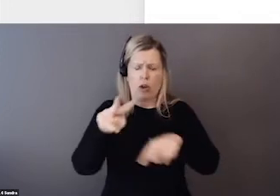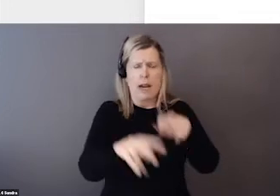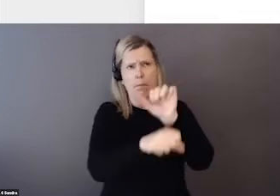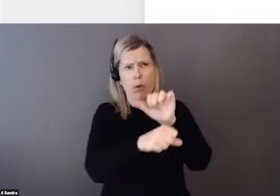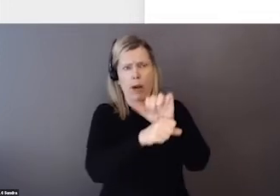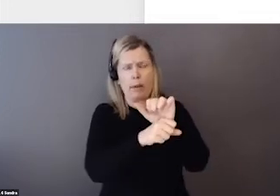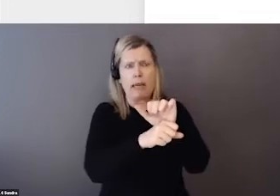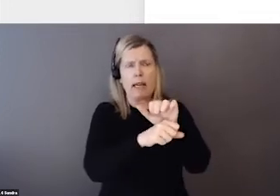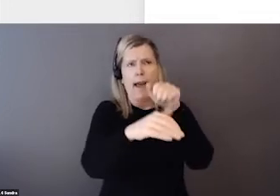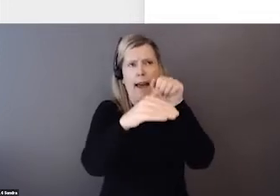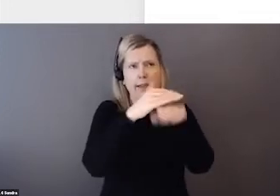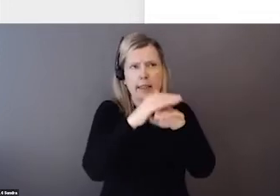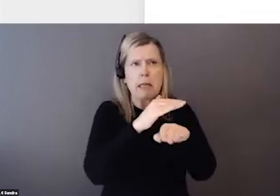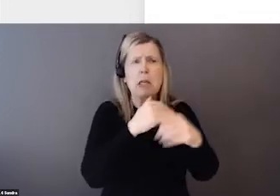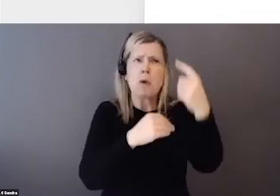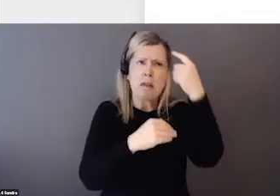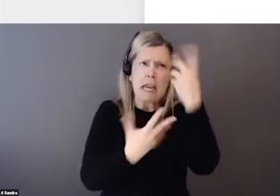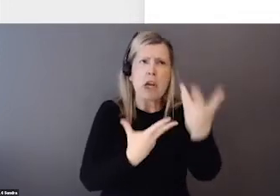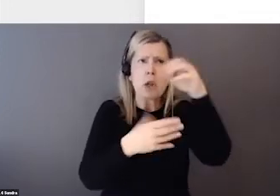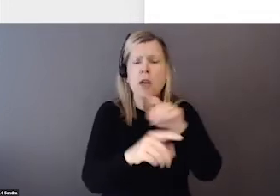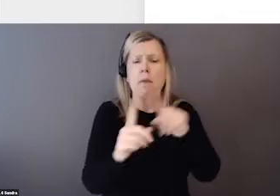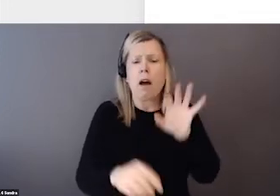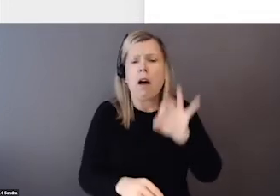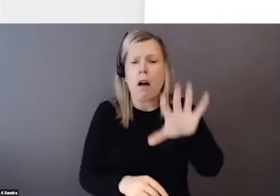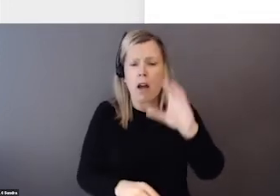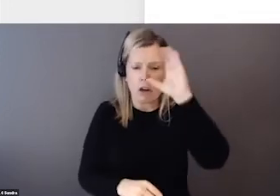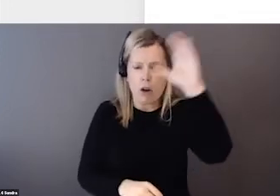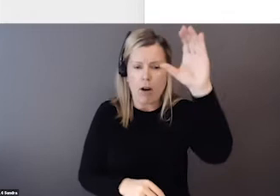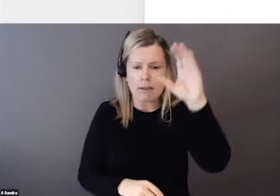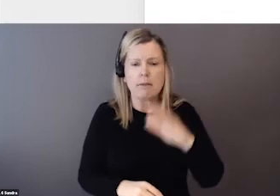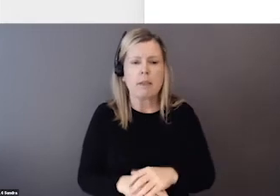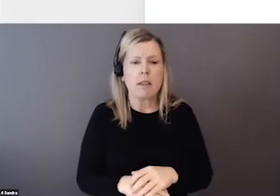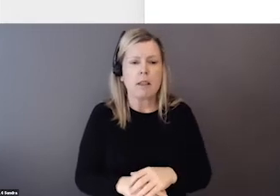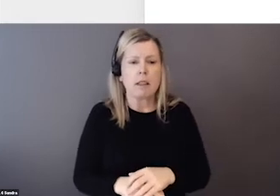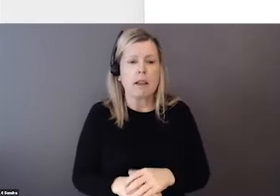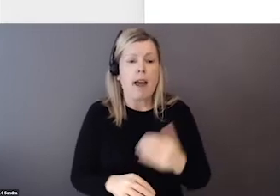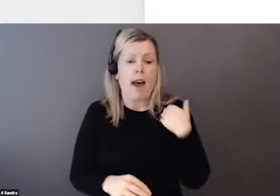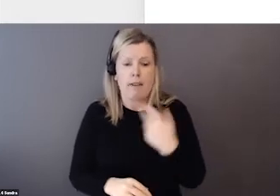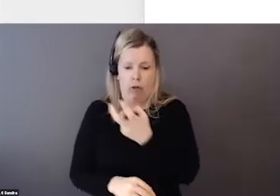I wanna introduce a couple of concepts. One is, this notion of what's called a transitional barrier which is accessing the job and the workplace